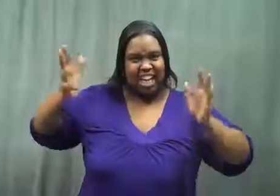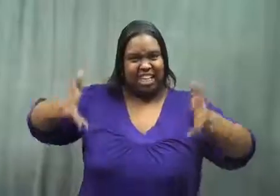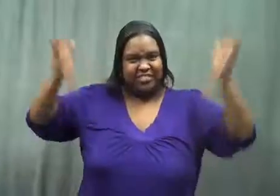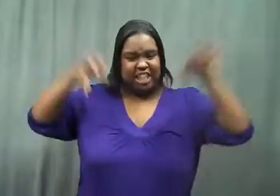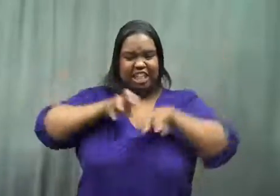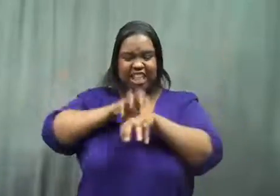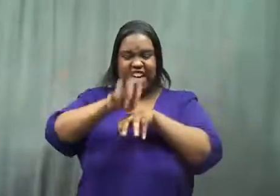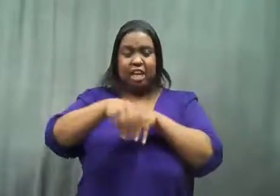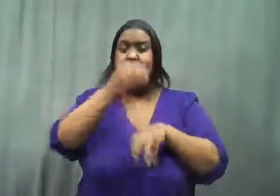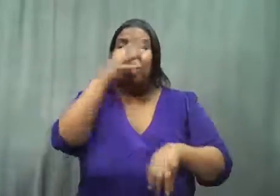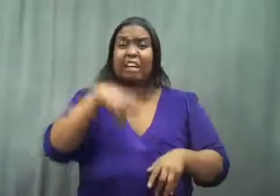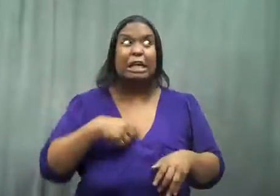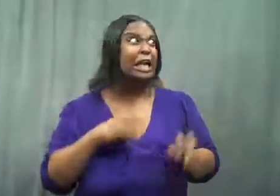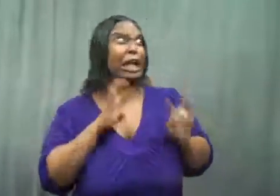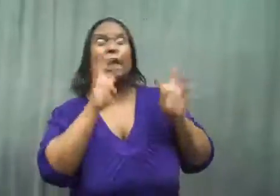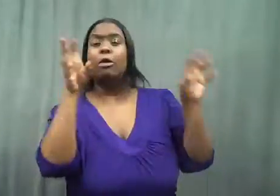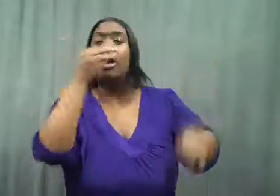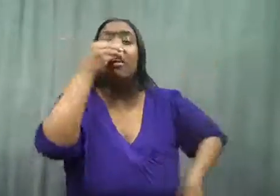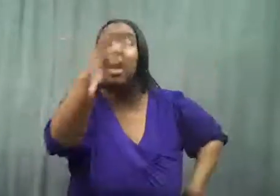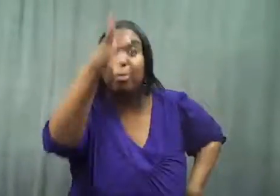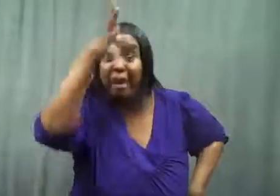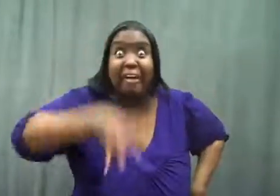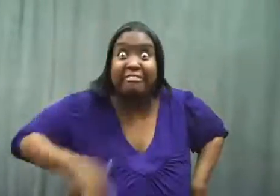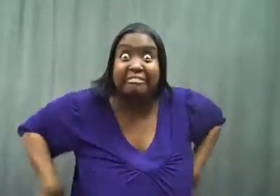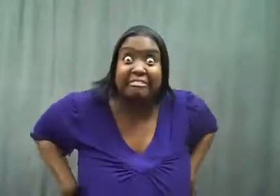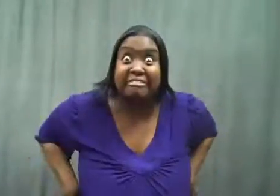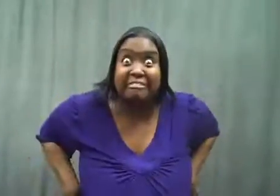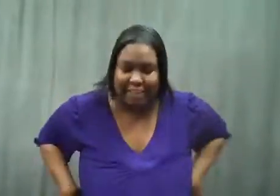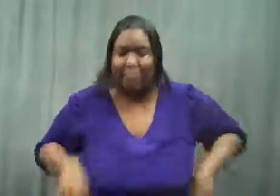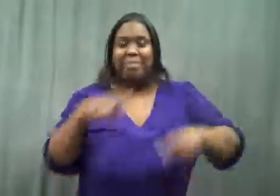I let it grow no matter who it grosses out. Sorry guys!